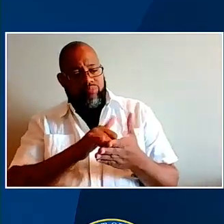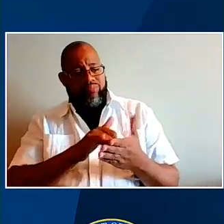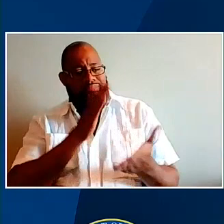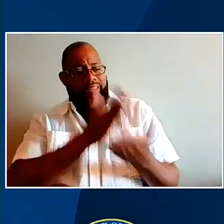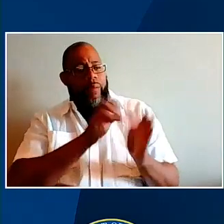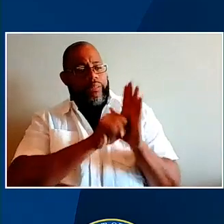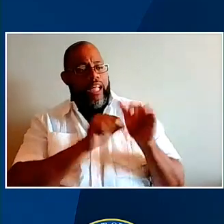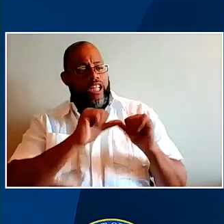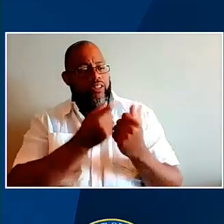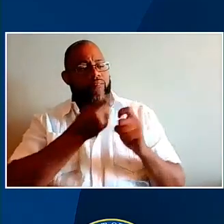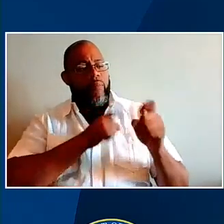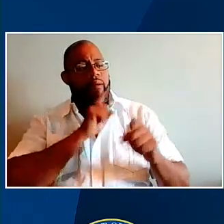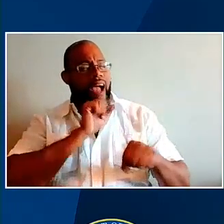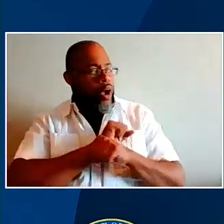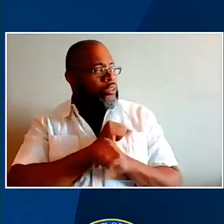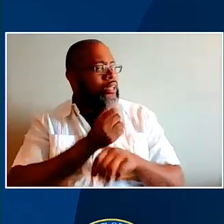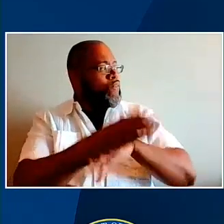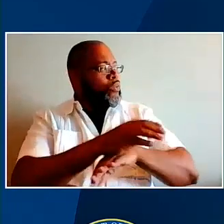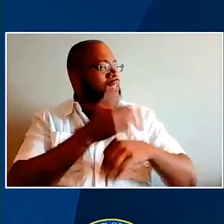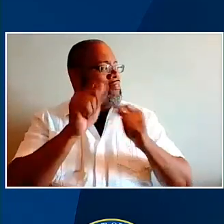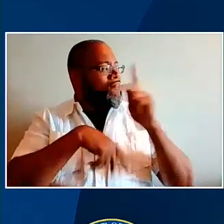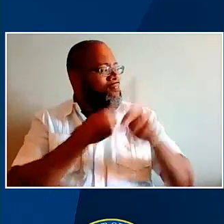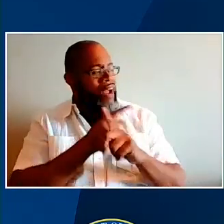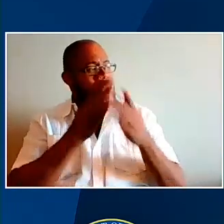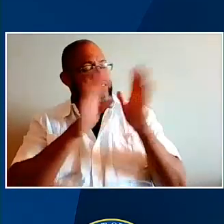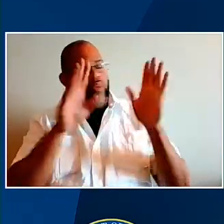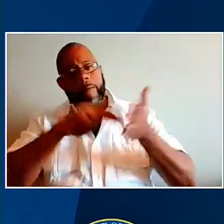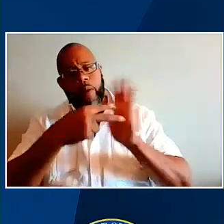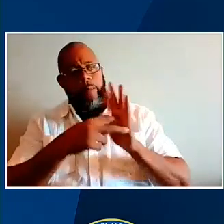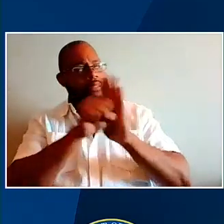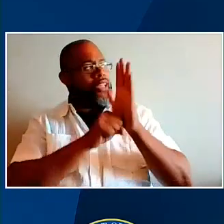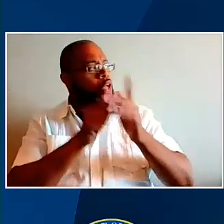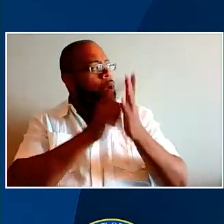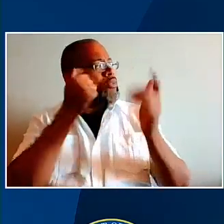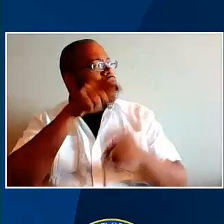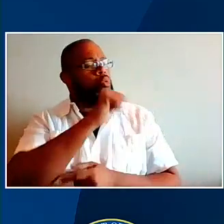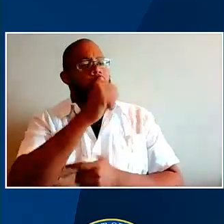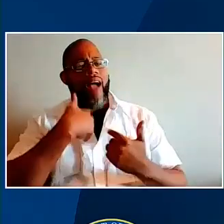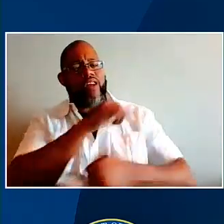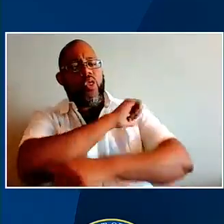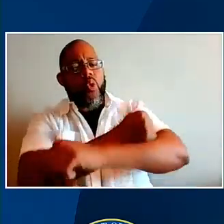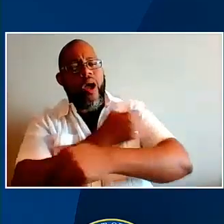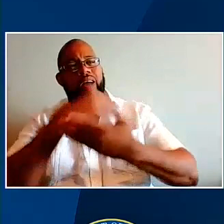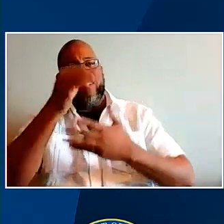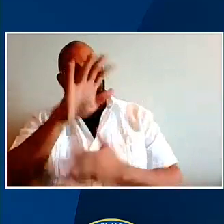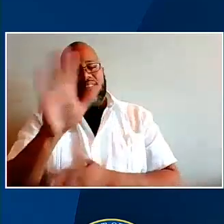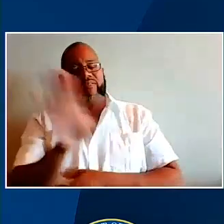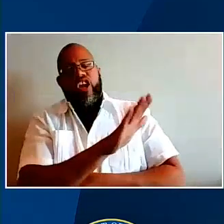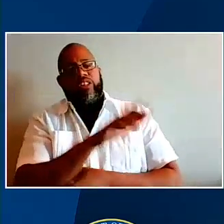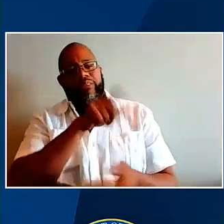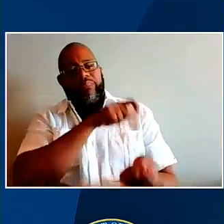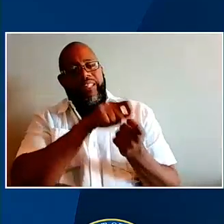actually enforcing any kind of general-purpose state law because they don't have authority outside of their specific statutes.